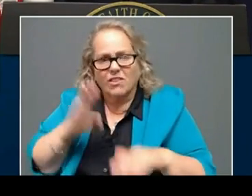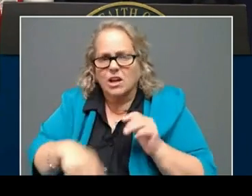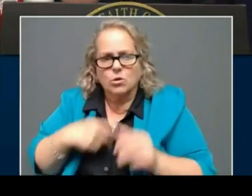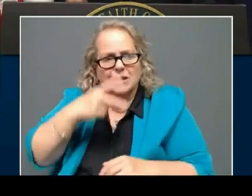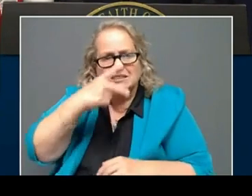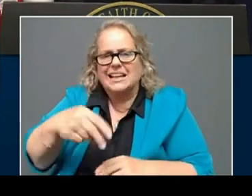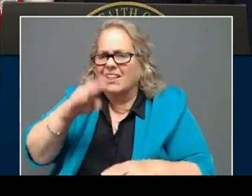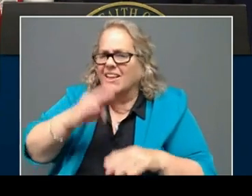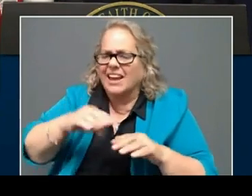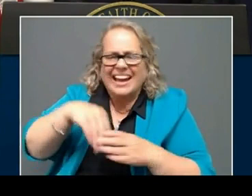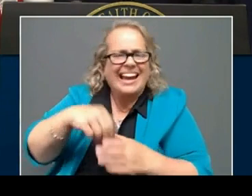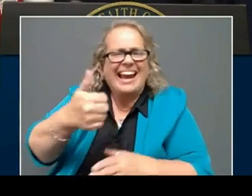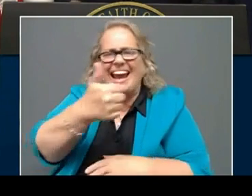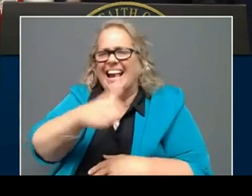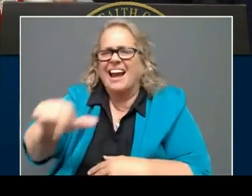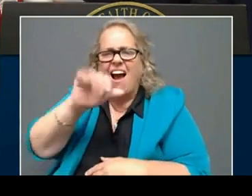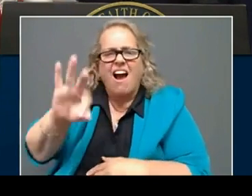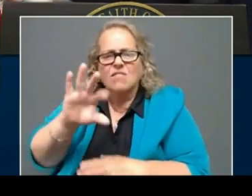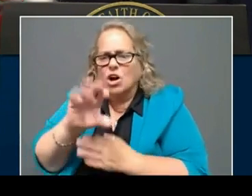or variant strains to date.